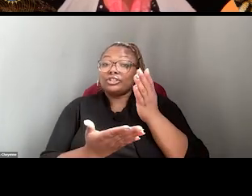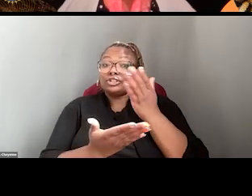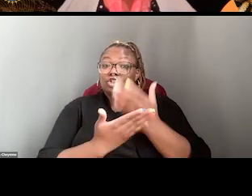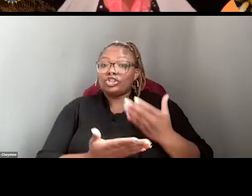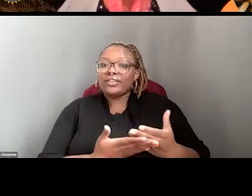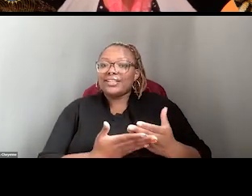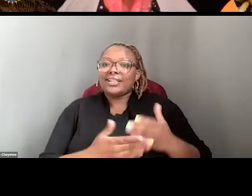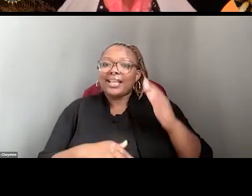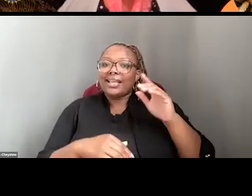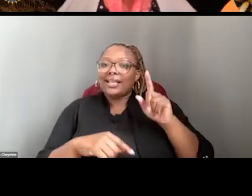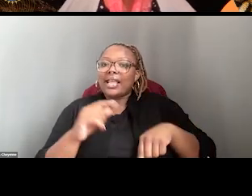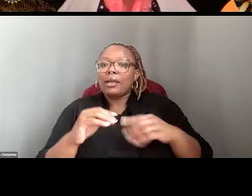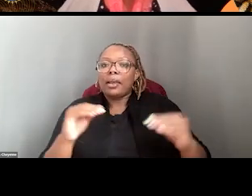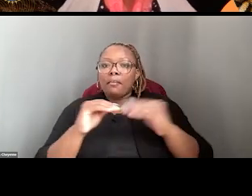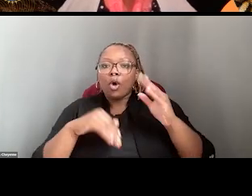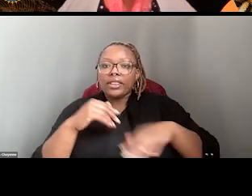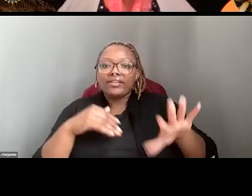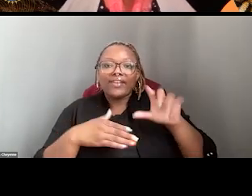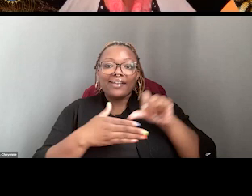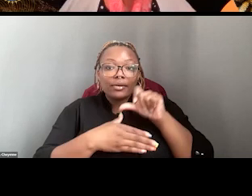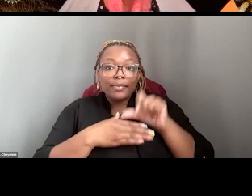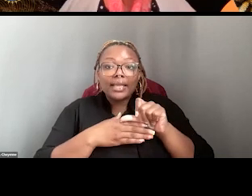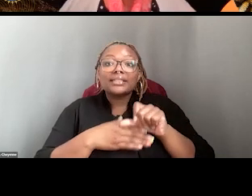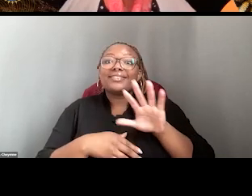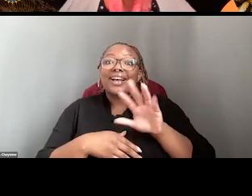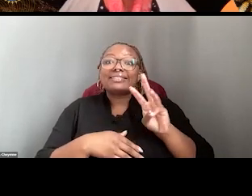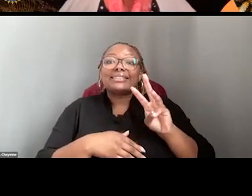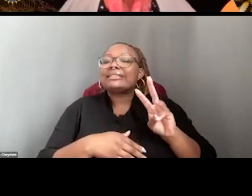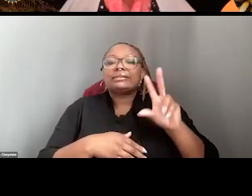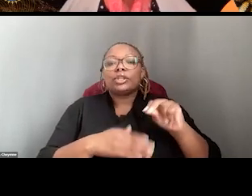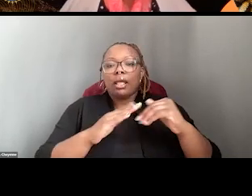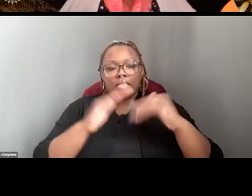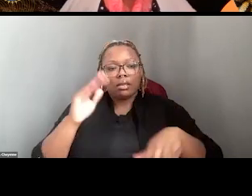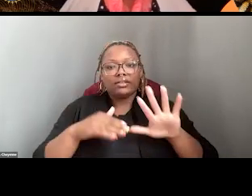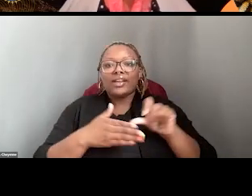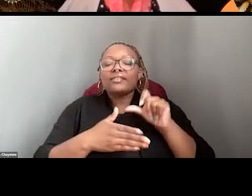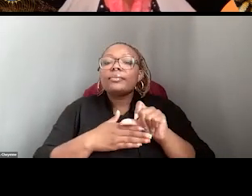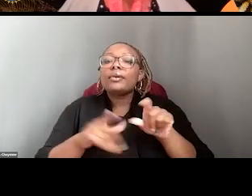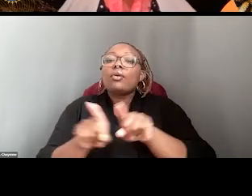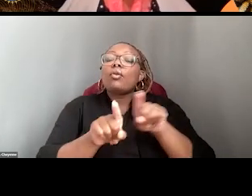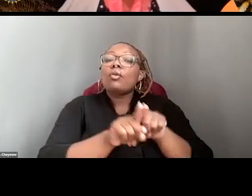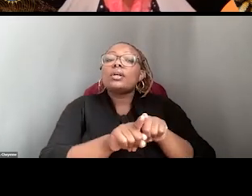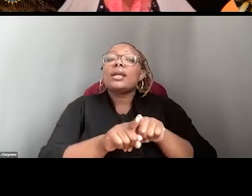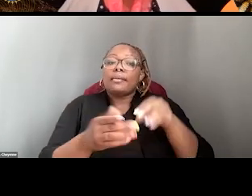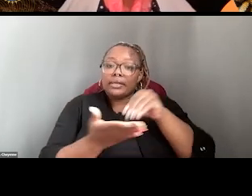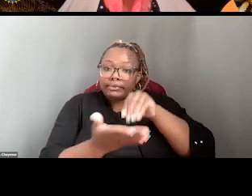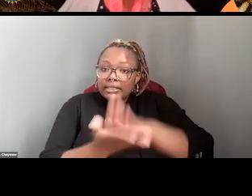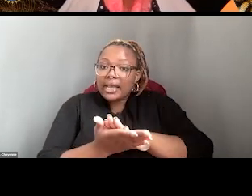The amounts of each budget line item requested must be documented and justified. Amounts budgeted must be consistent